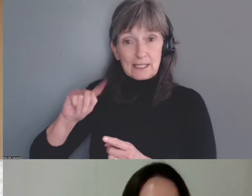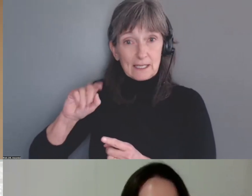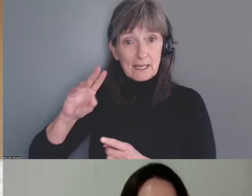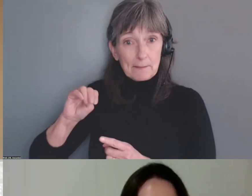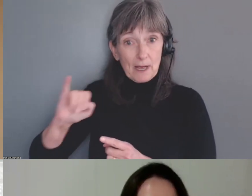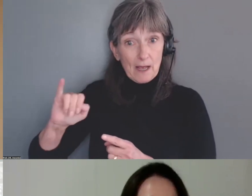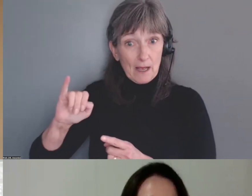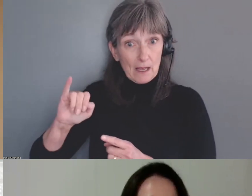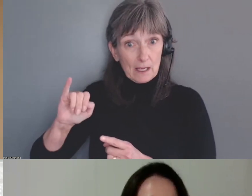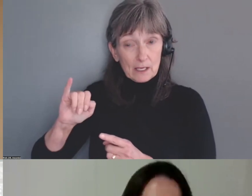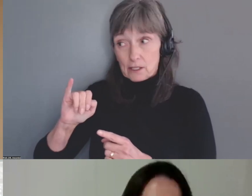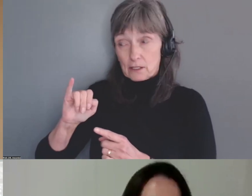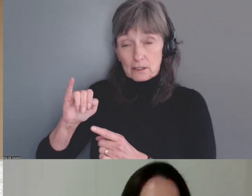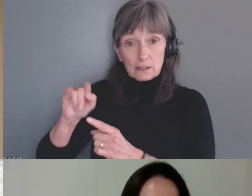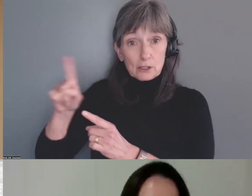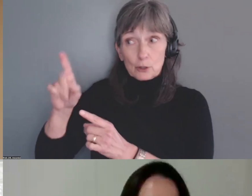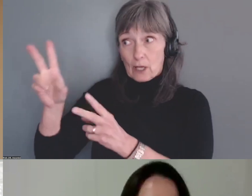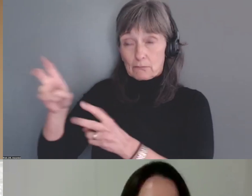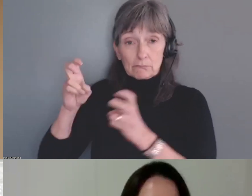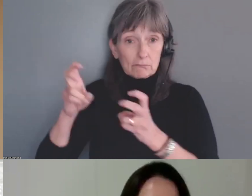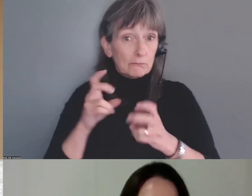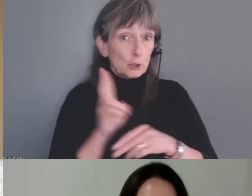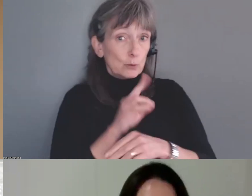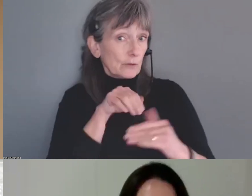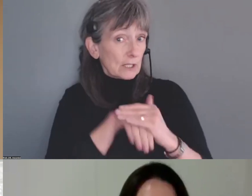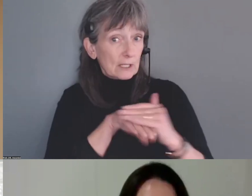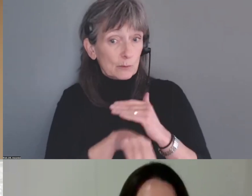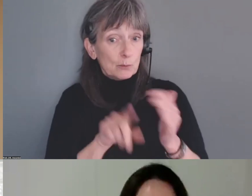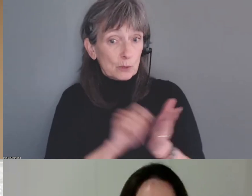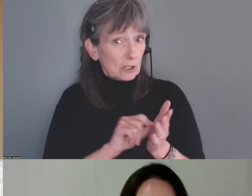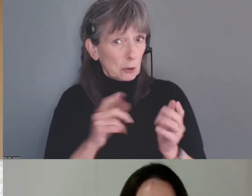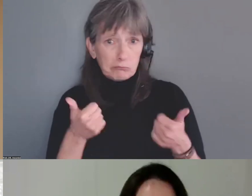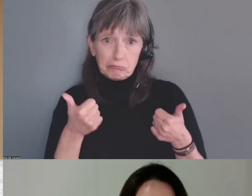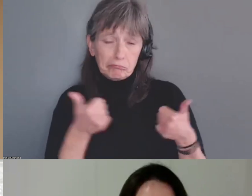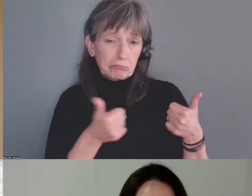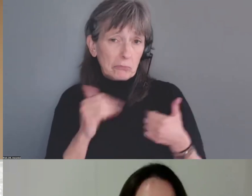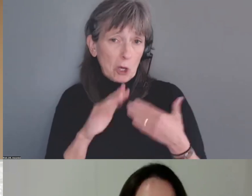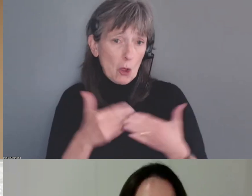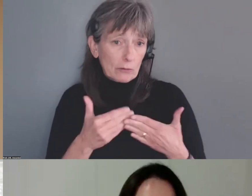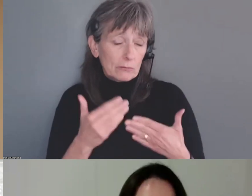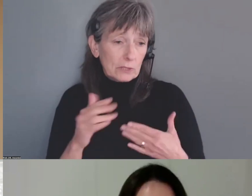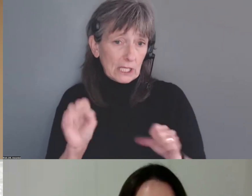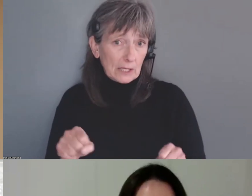way, so that is good to go from the system. Madeleine: Interesting. And would there be